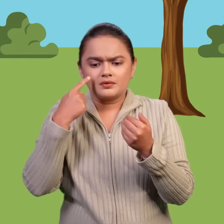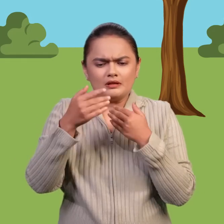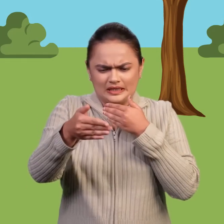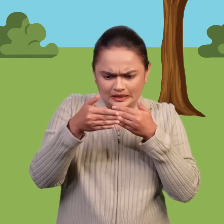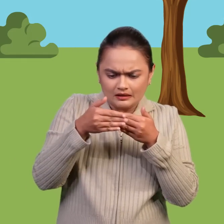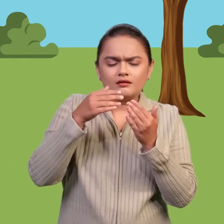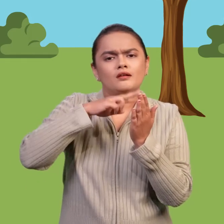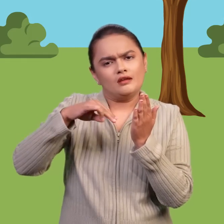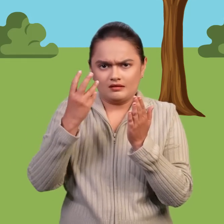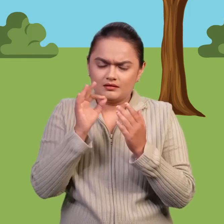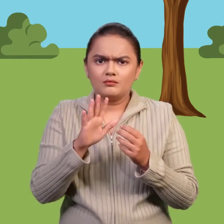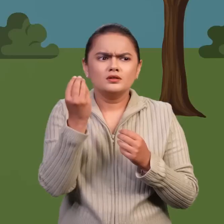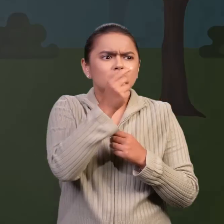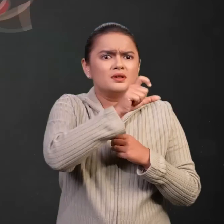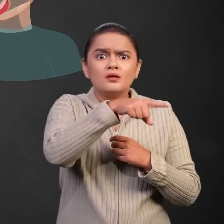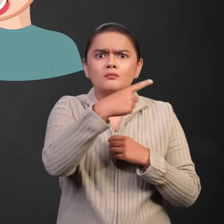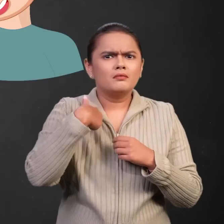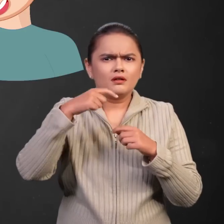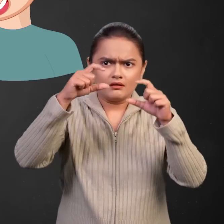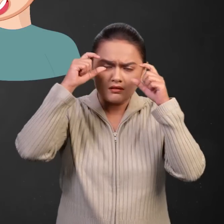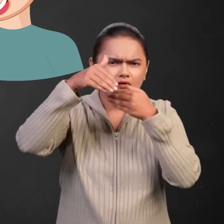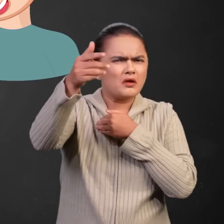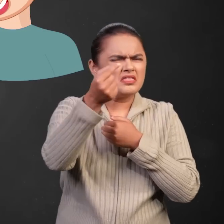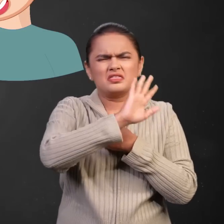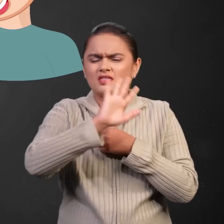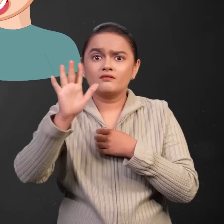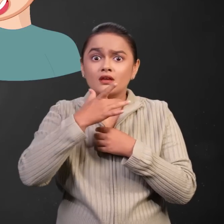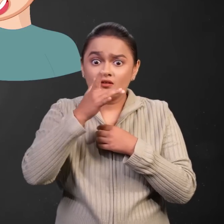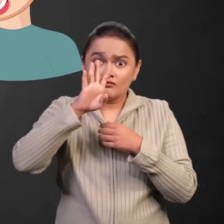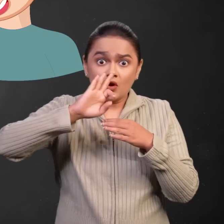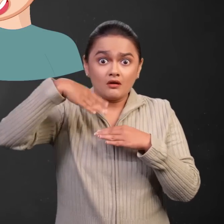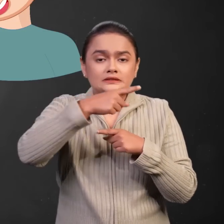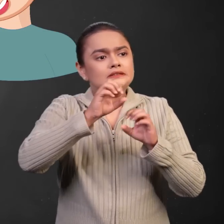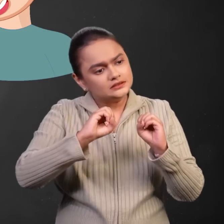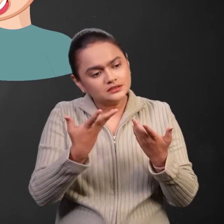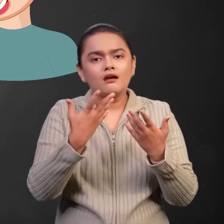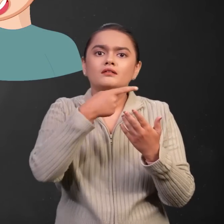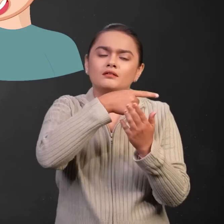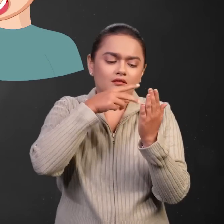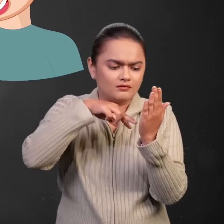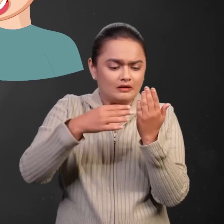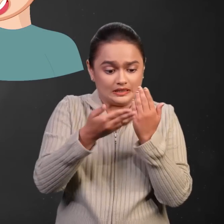For those who have never worn distance, glasses over the age of 40 will start getting a new number.